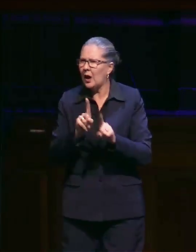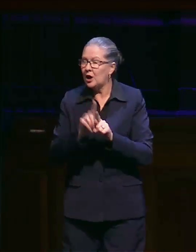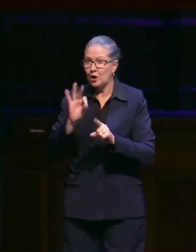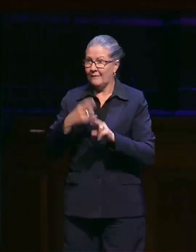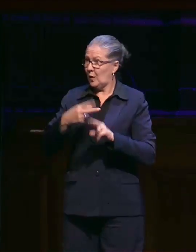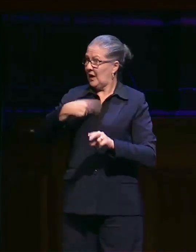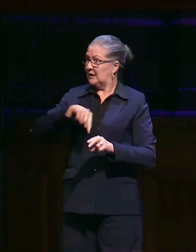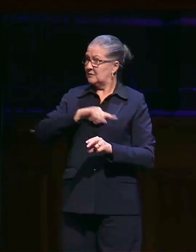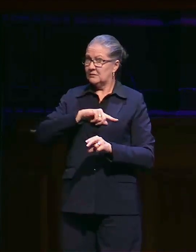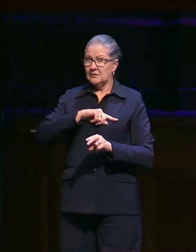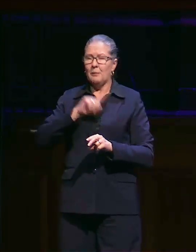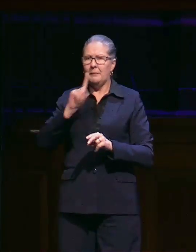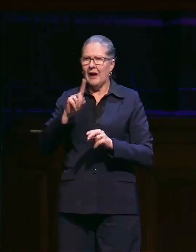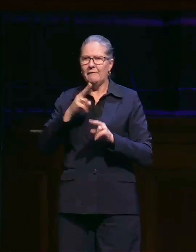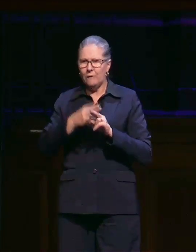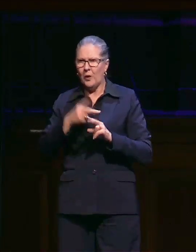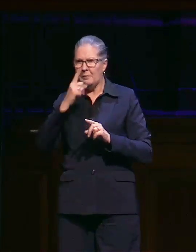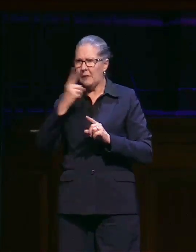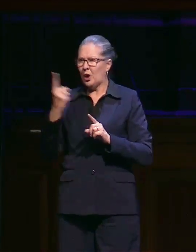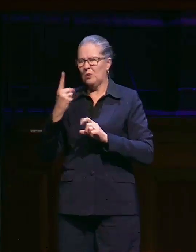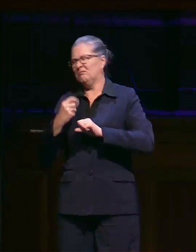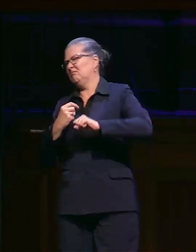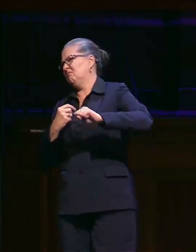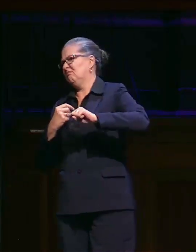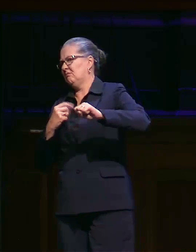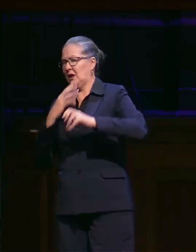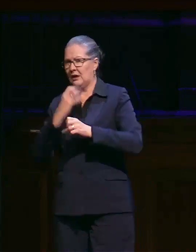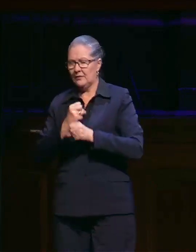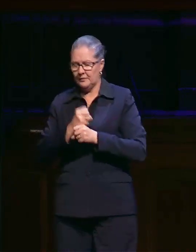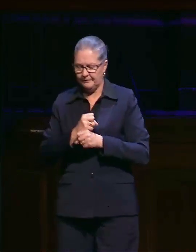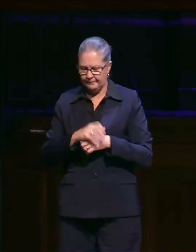turning away from us now I've already mentioned one potential answer to this